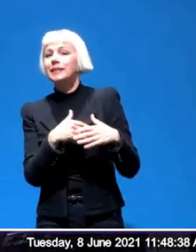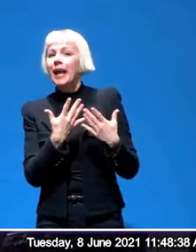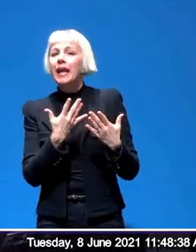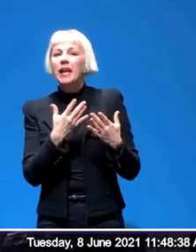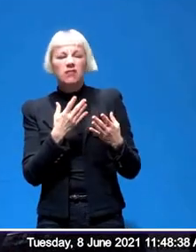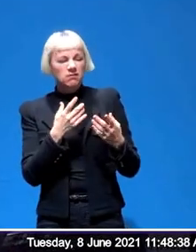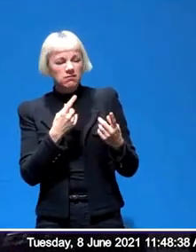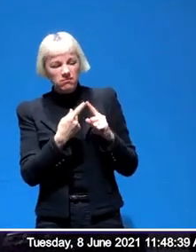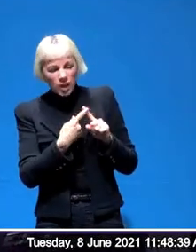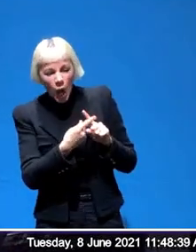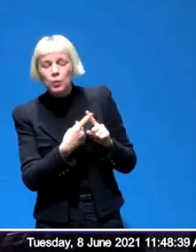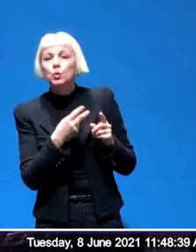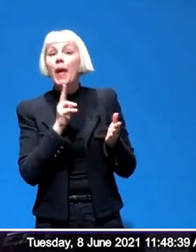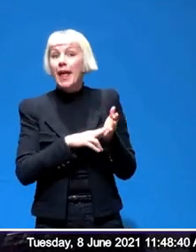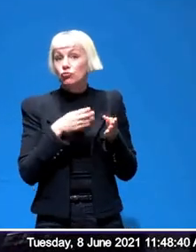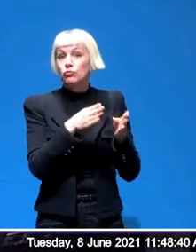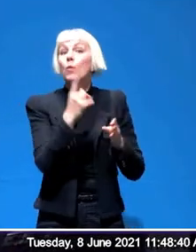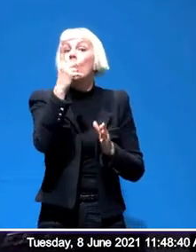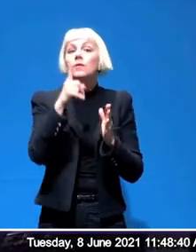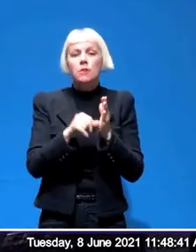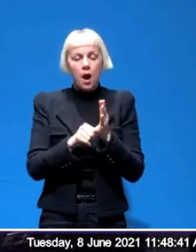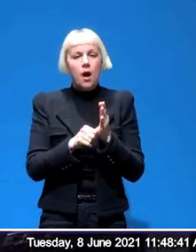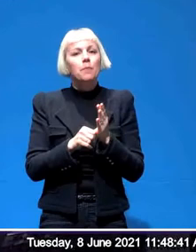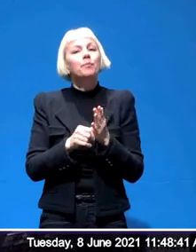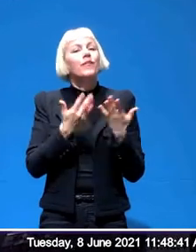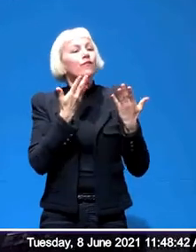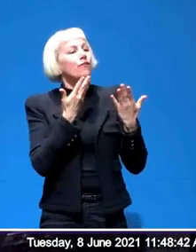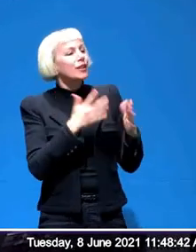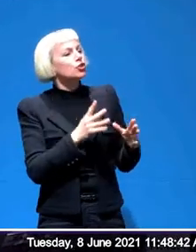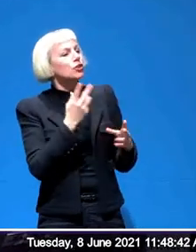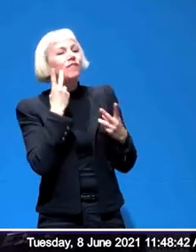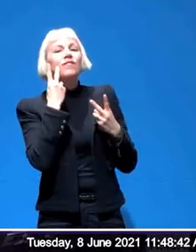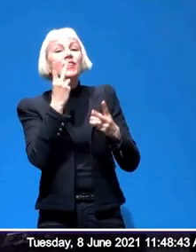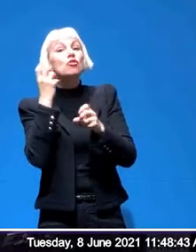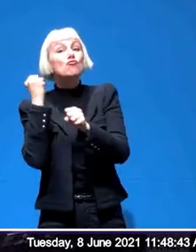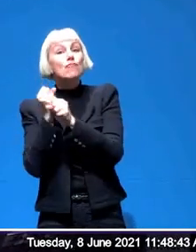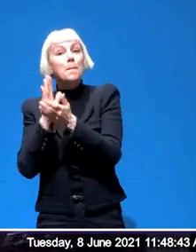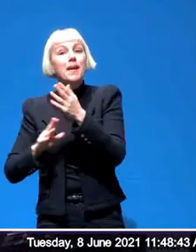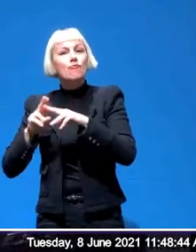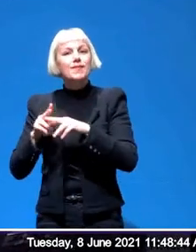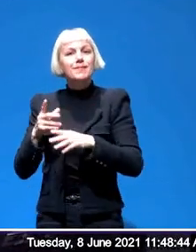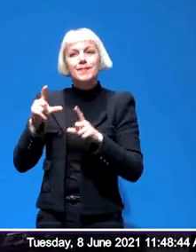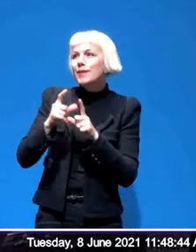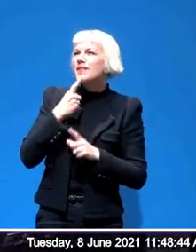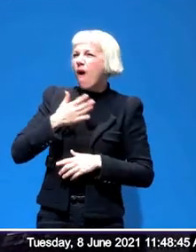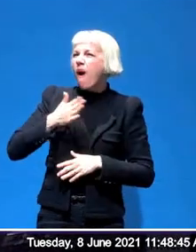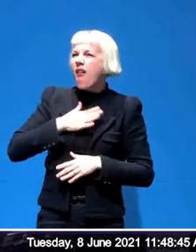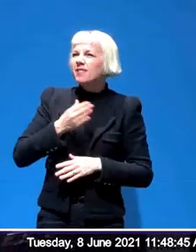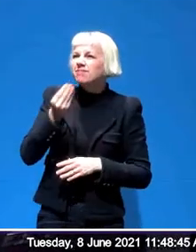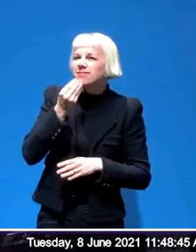At one stage we were driving on a visit to Daniel's grandparents and he felt like a cake, he said he wanted a cake.